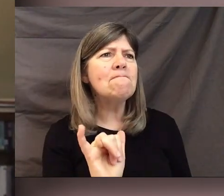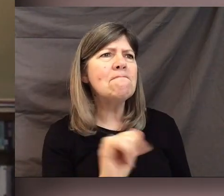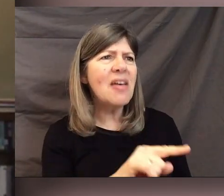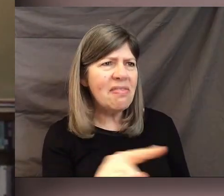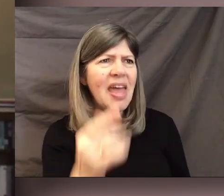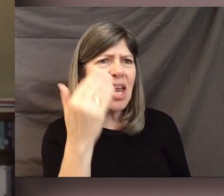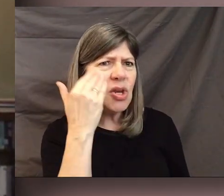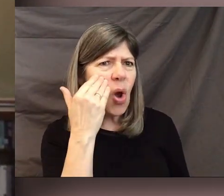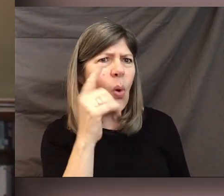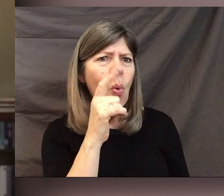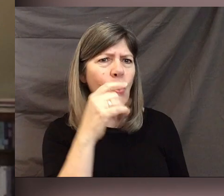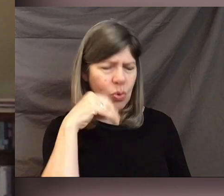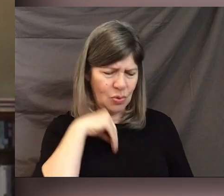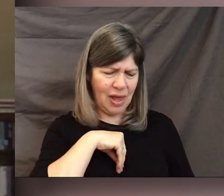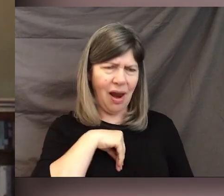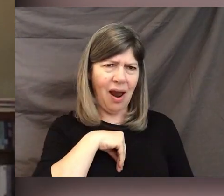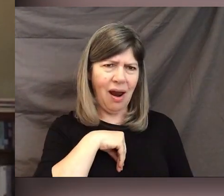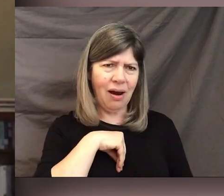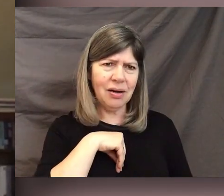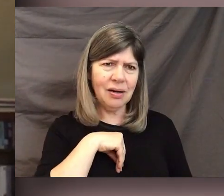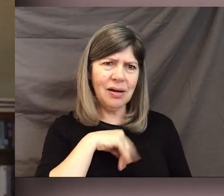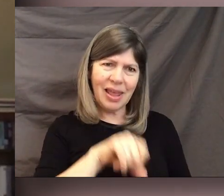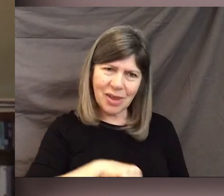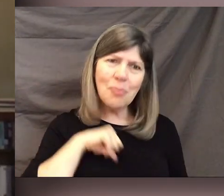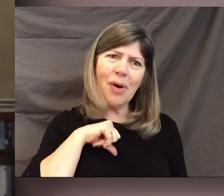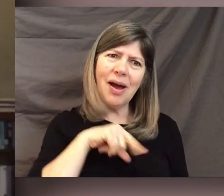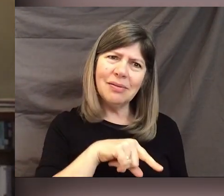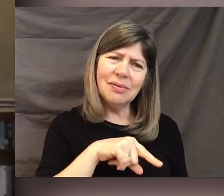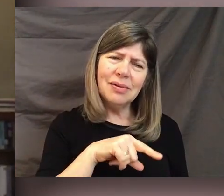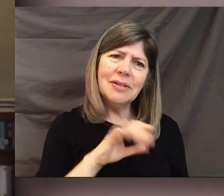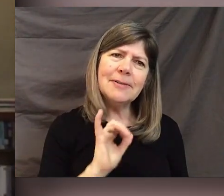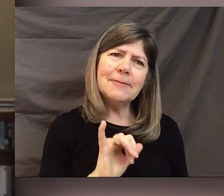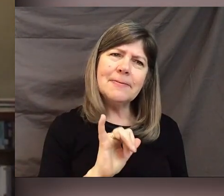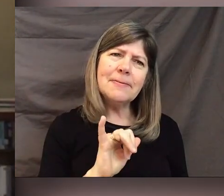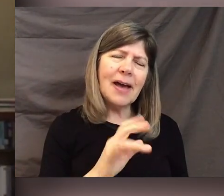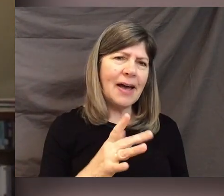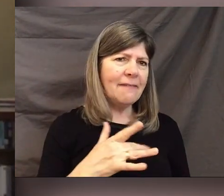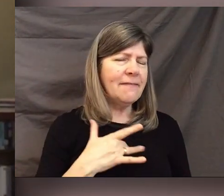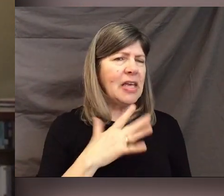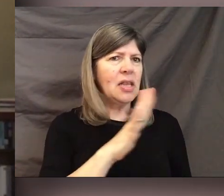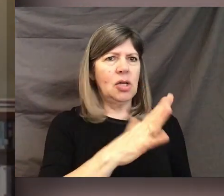and being proud to be in that moment of taking photos. That joy was transcendence to me.